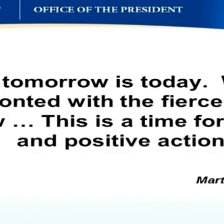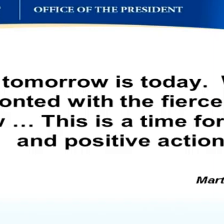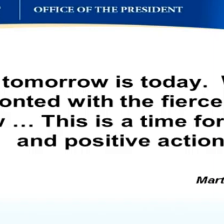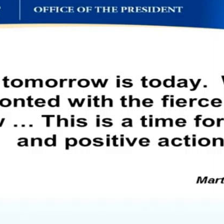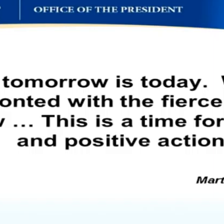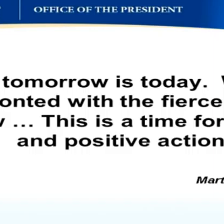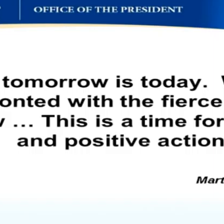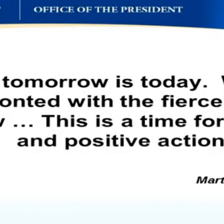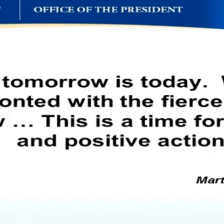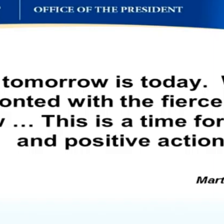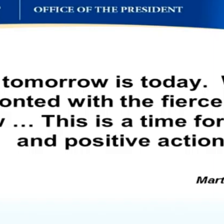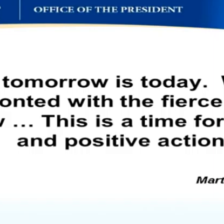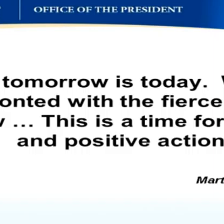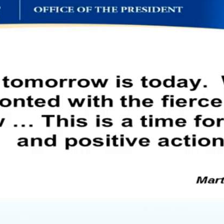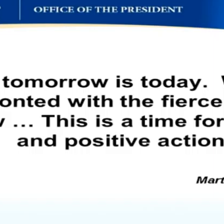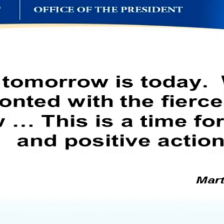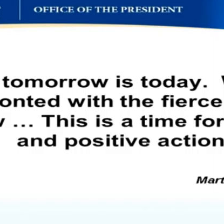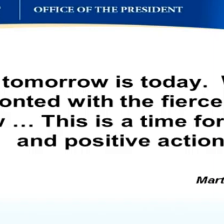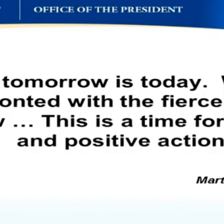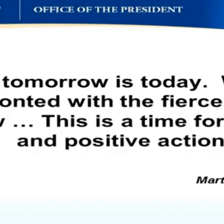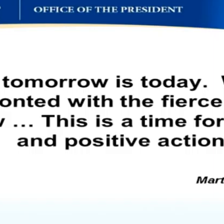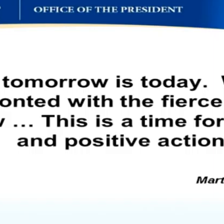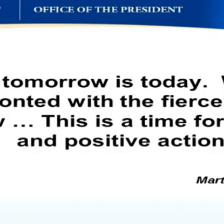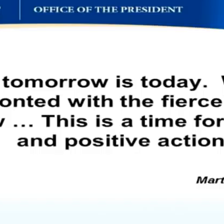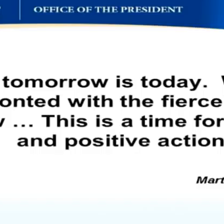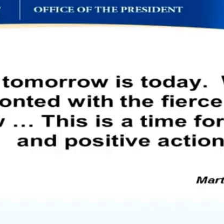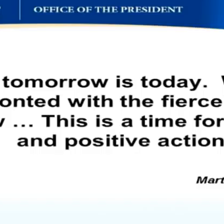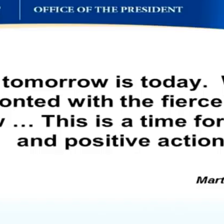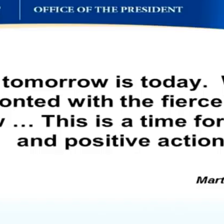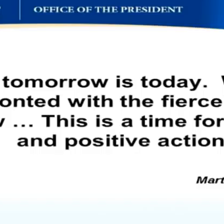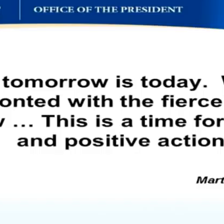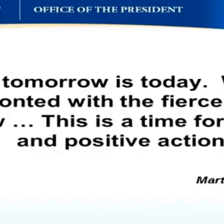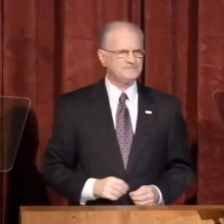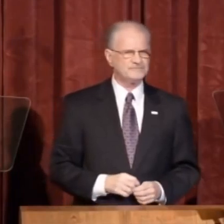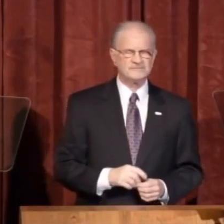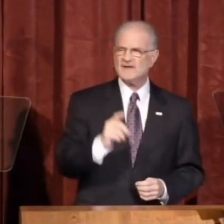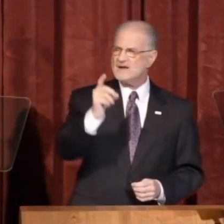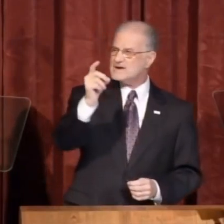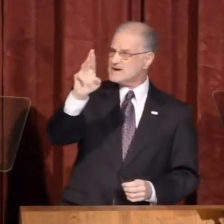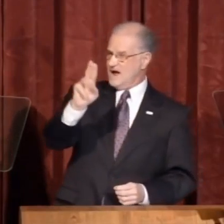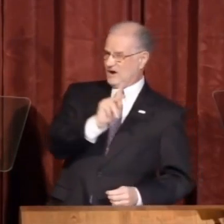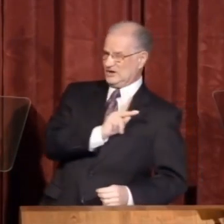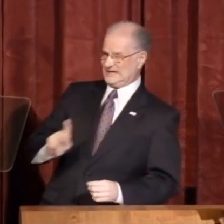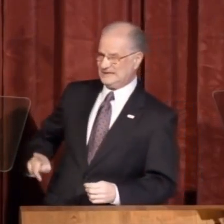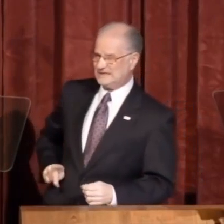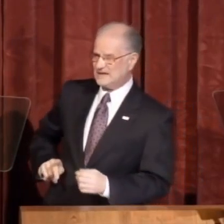Just two weeks ago Vicki and I, and also many of you,